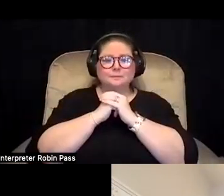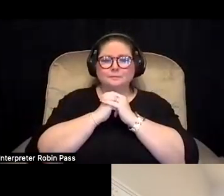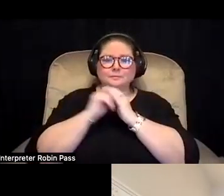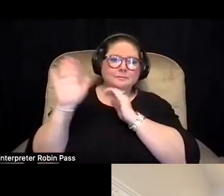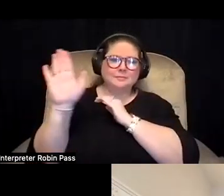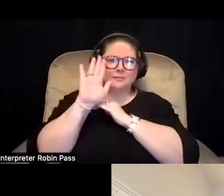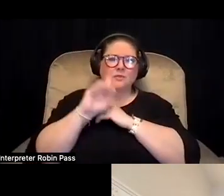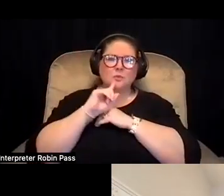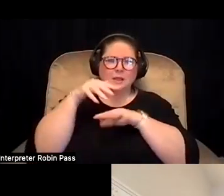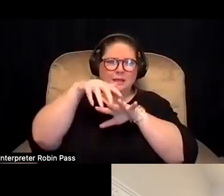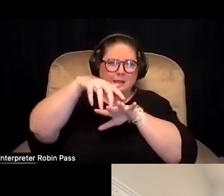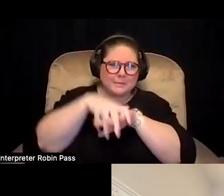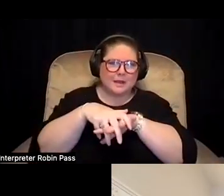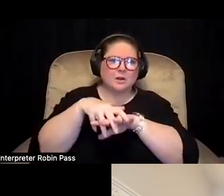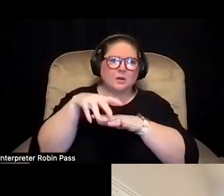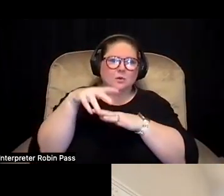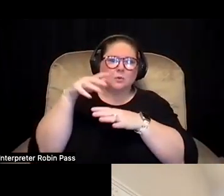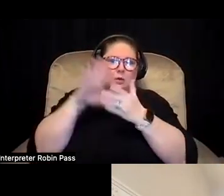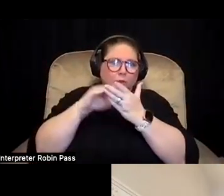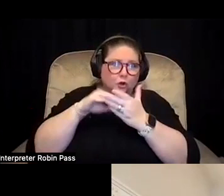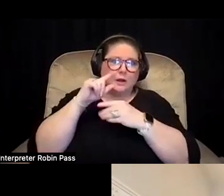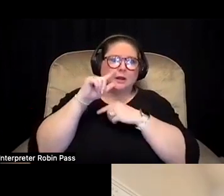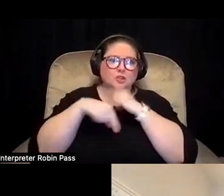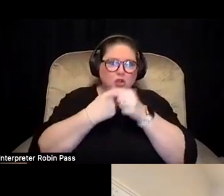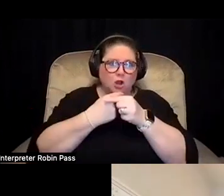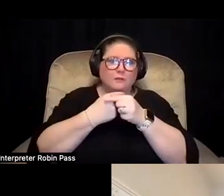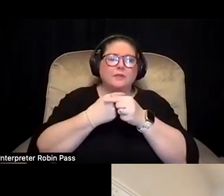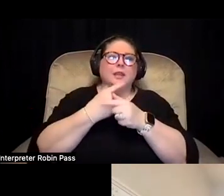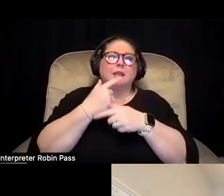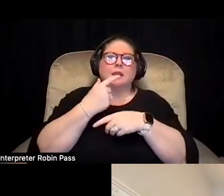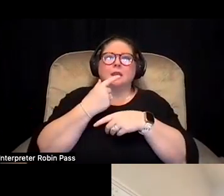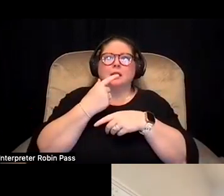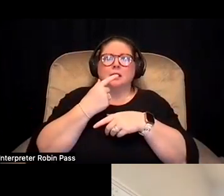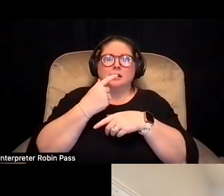embedded in what they're learning in geography so there's and maybe in in sixth and seventh grade